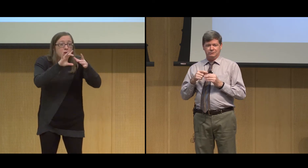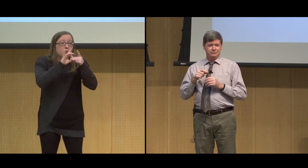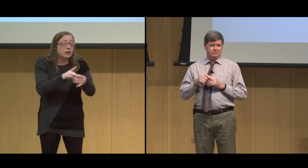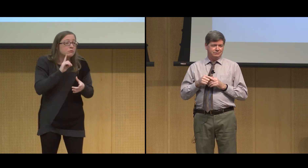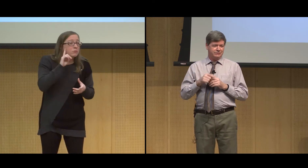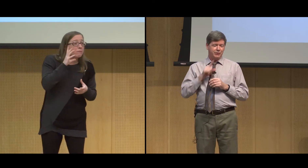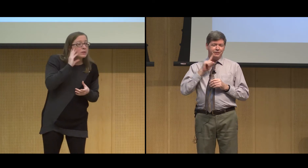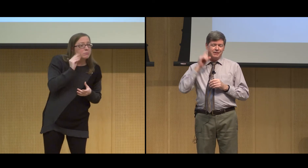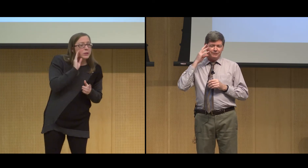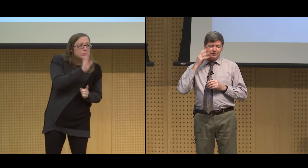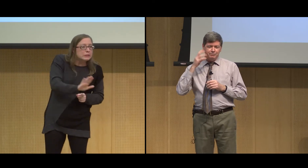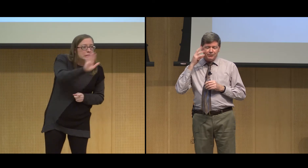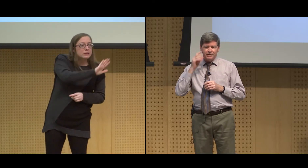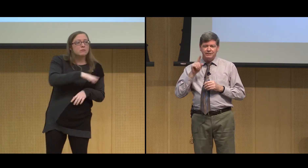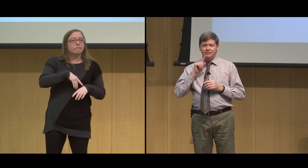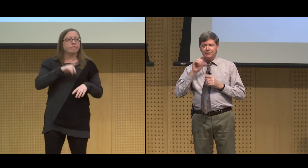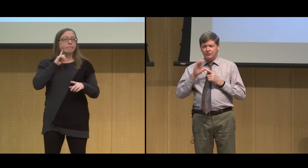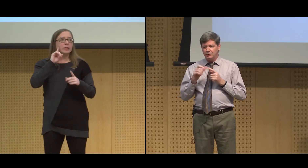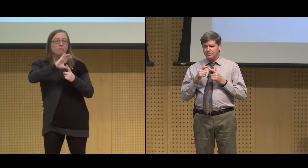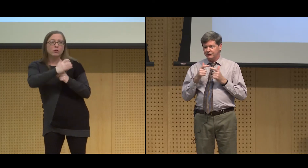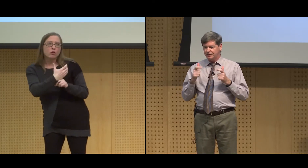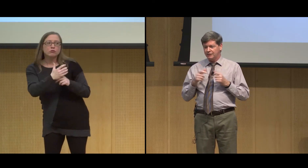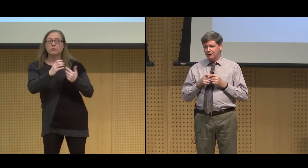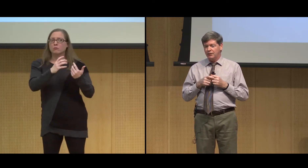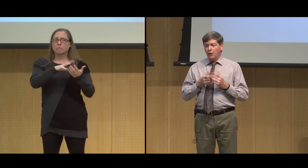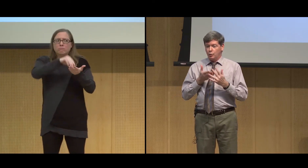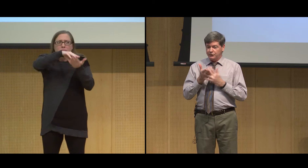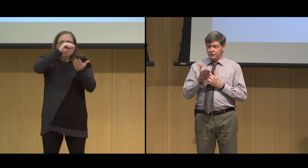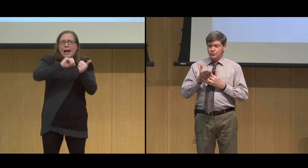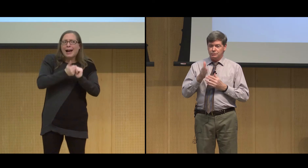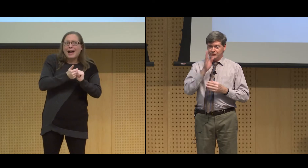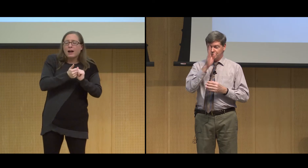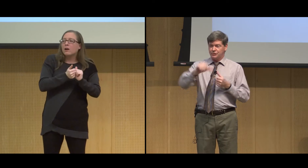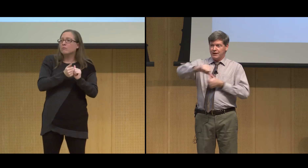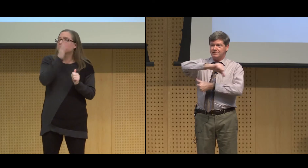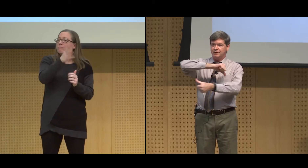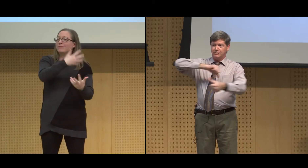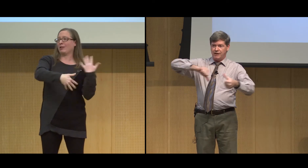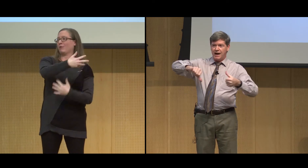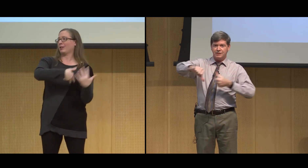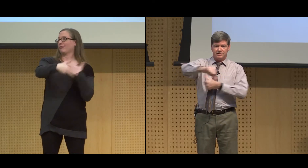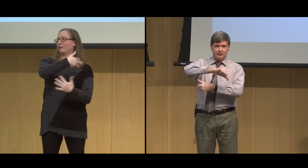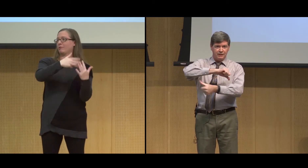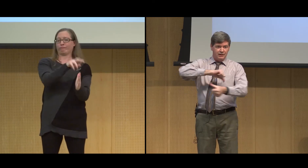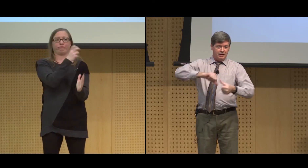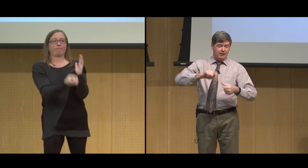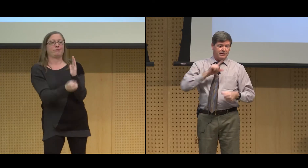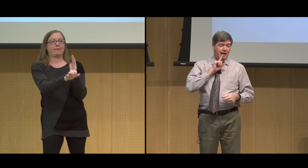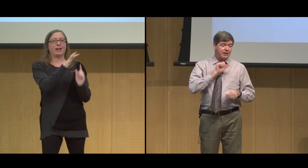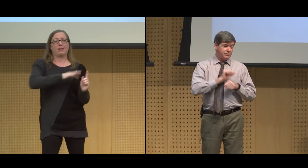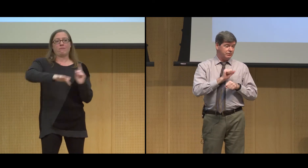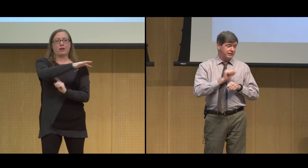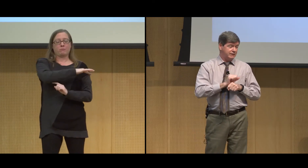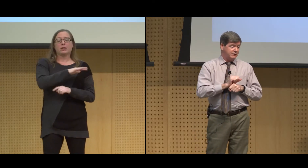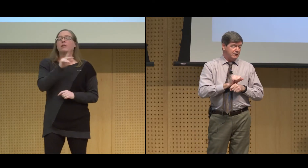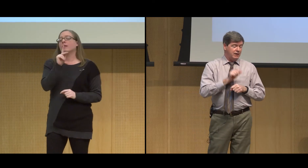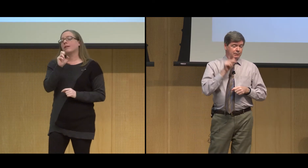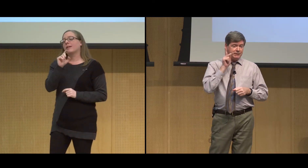the Deaf Experience and Deaf Culture, et cetera, was through, you know, direct interaction. And actually, Keith and I--